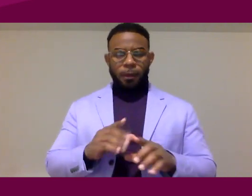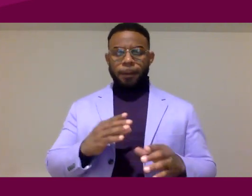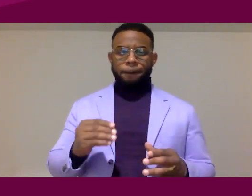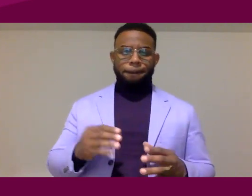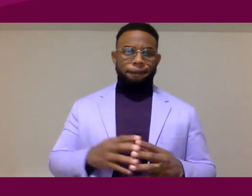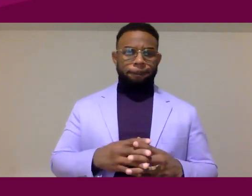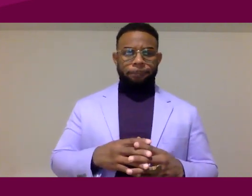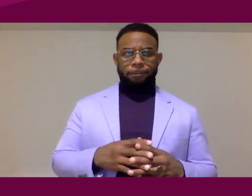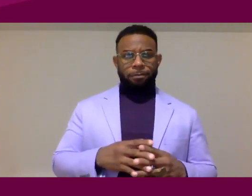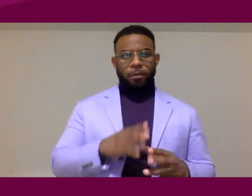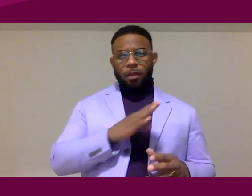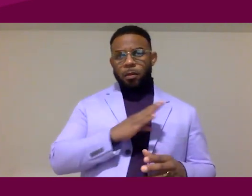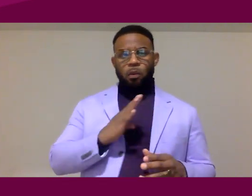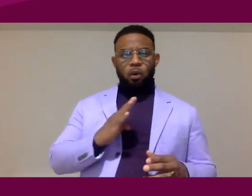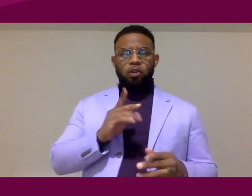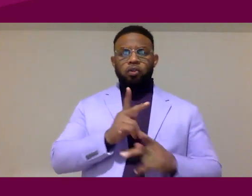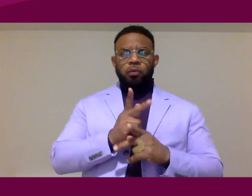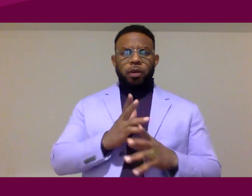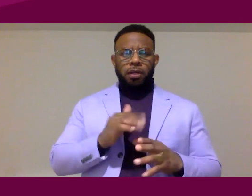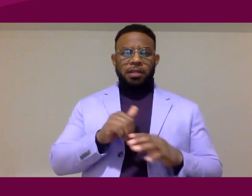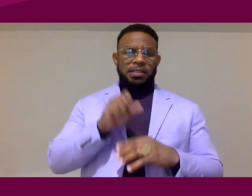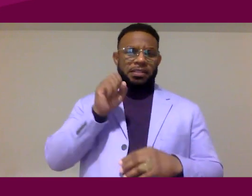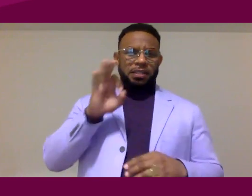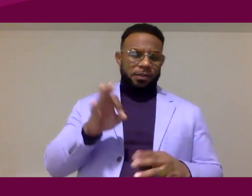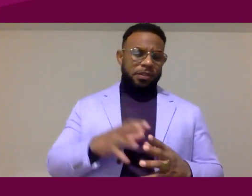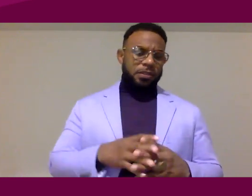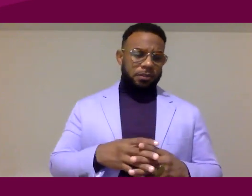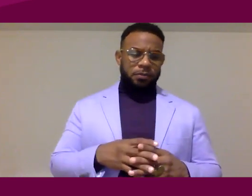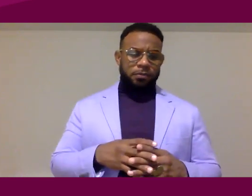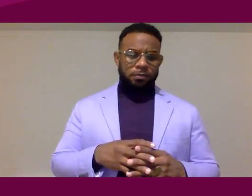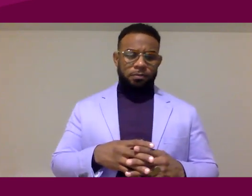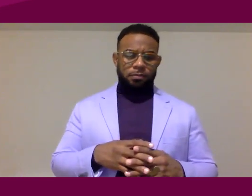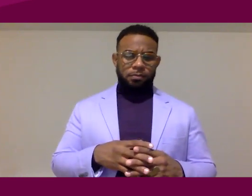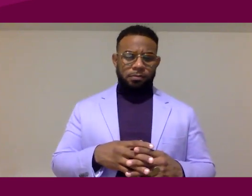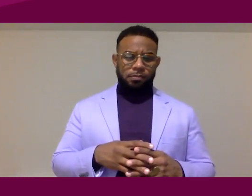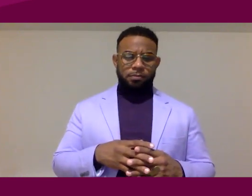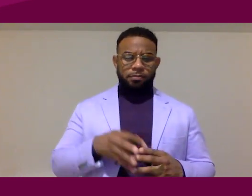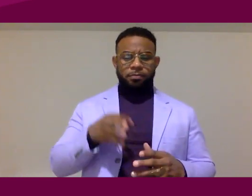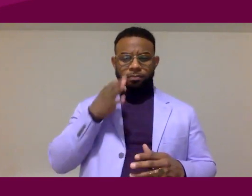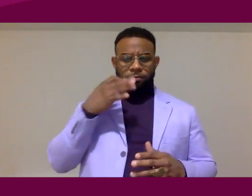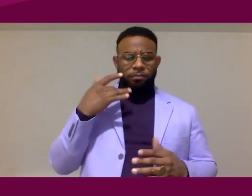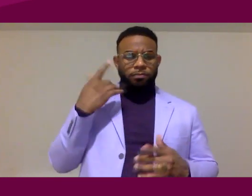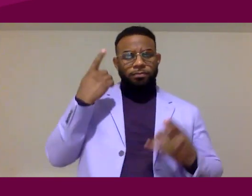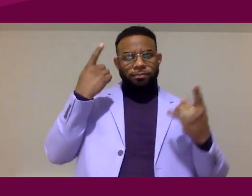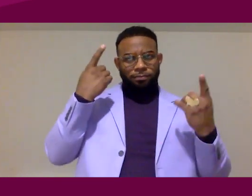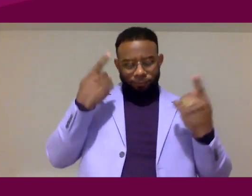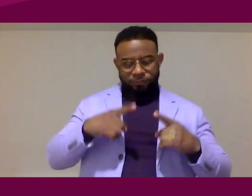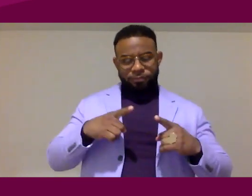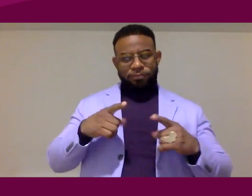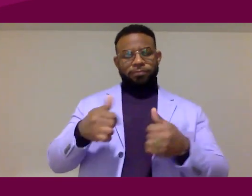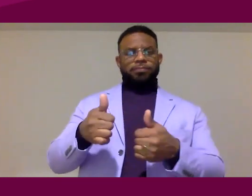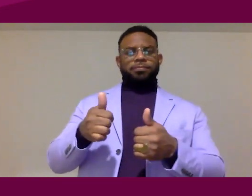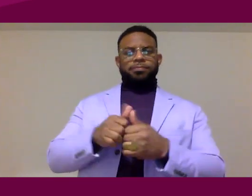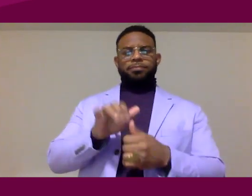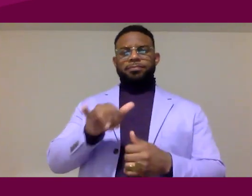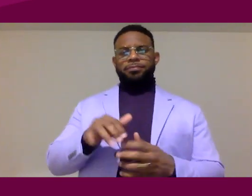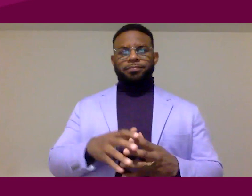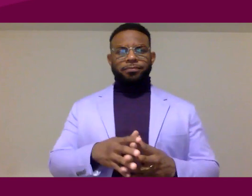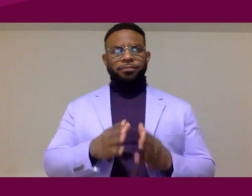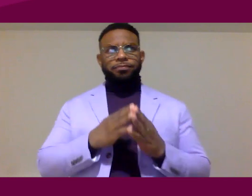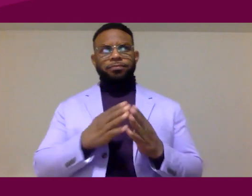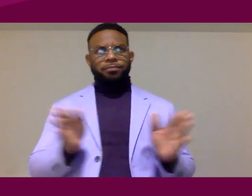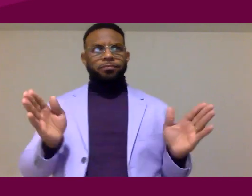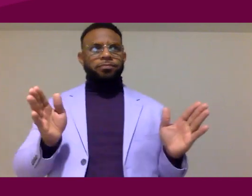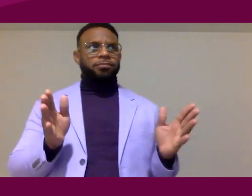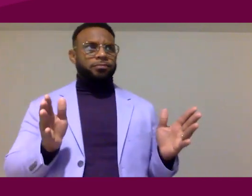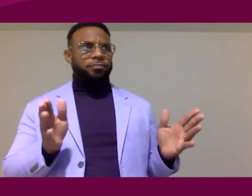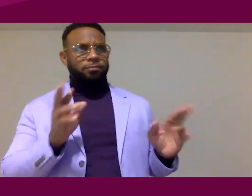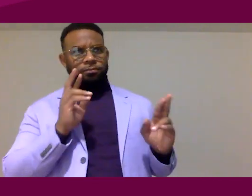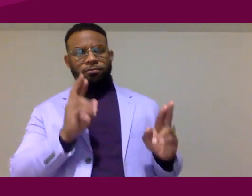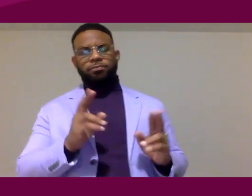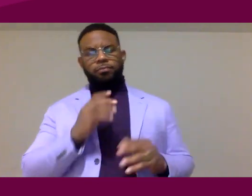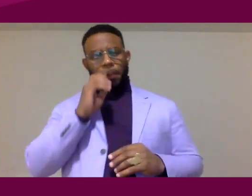And the Board of Supervisors in San Francisco eventually agreed with that broad perspective.